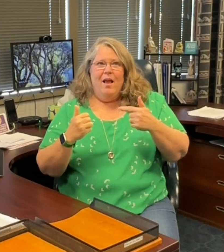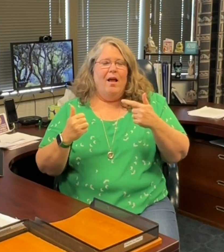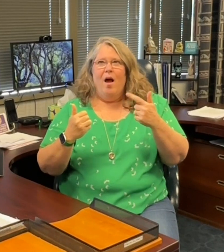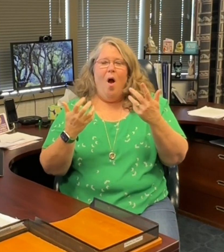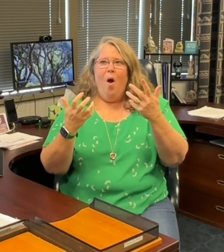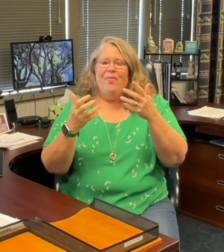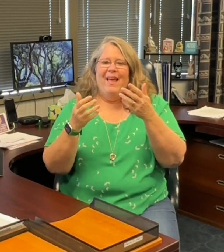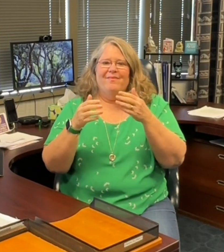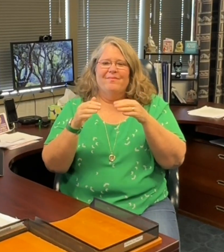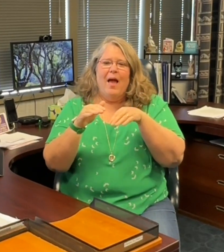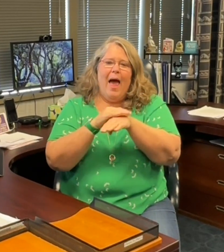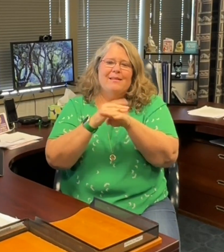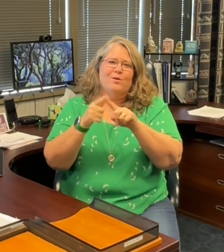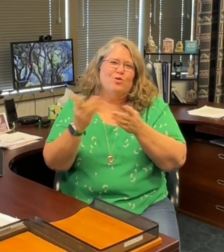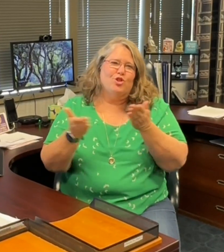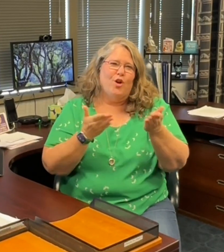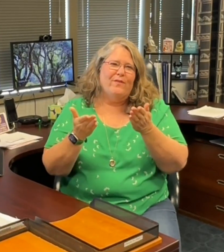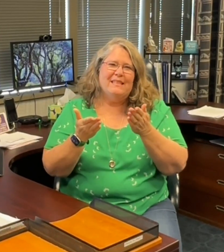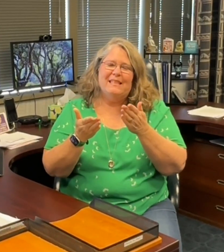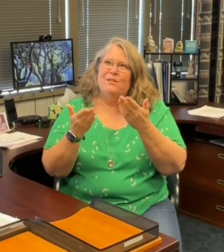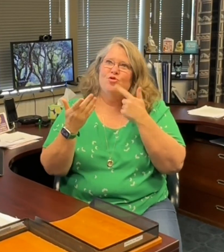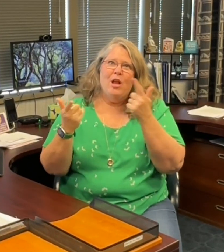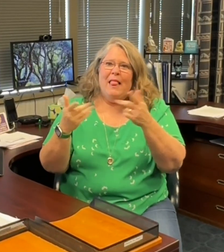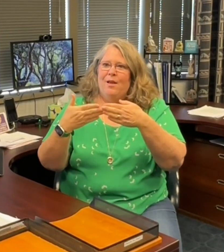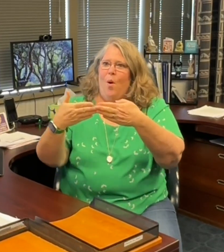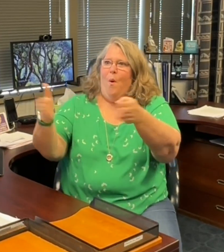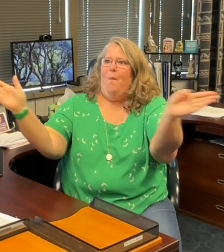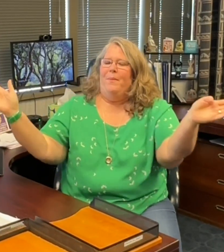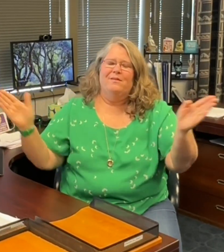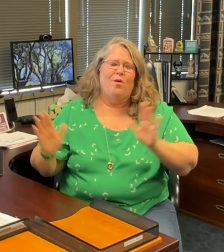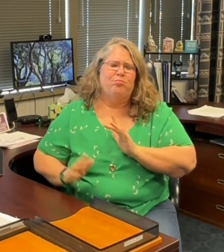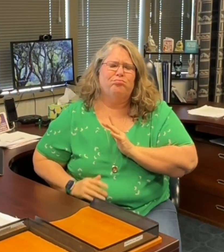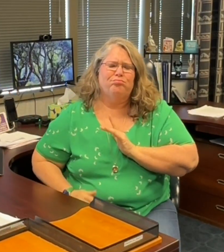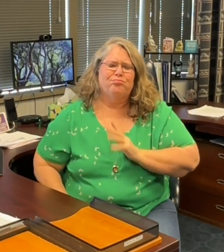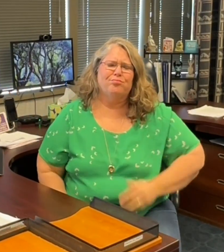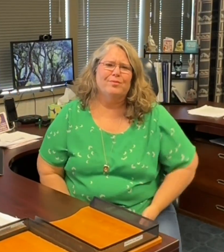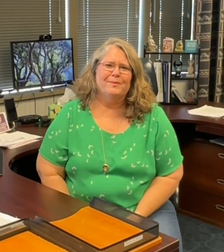communicate with me as a deaf person it it really opens up access to service it opens so many